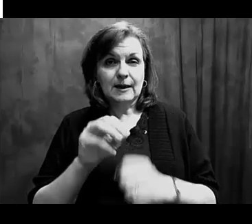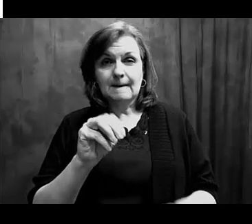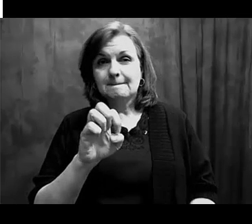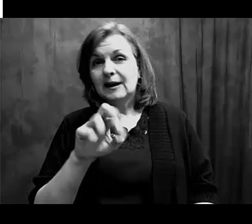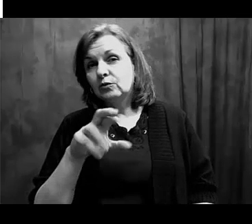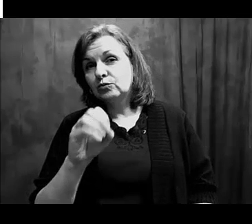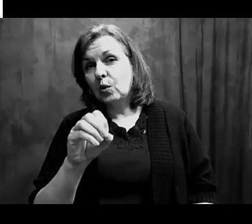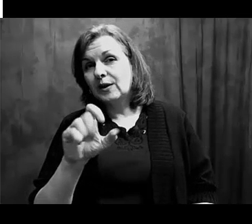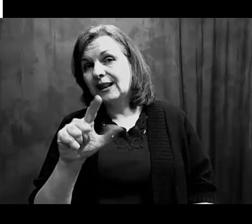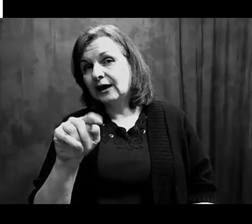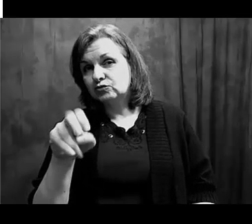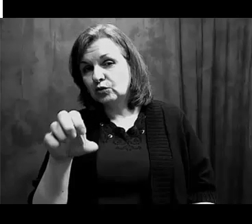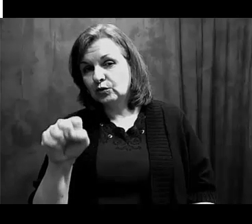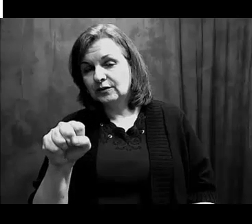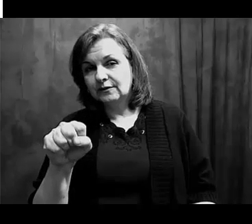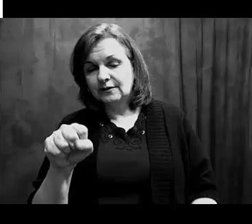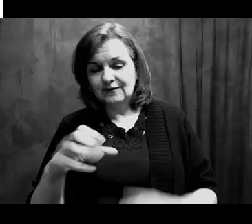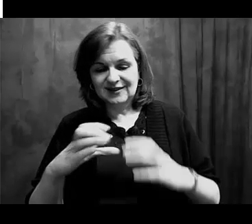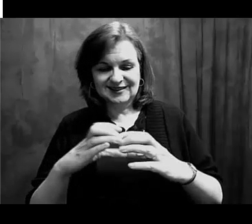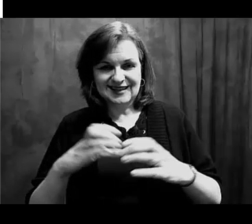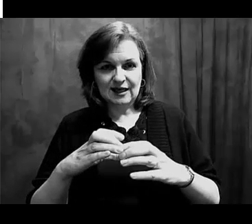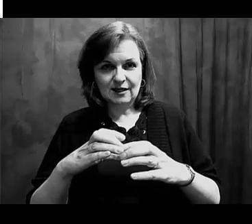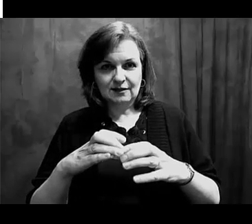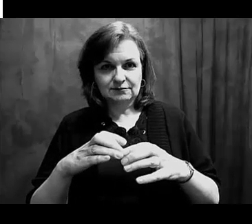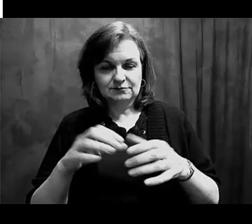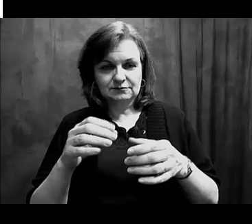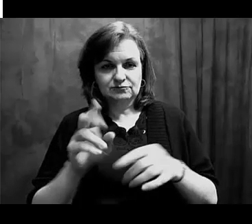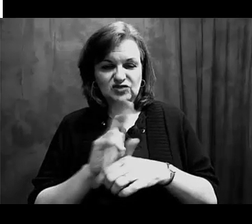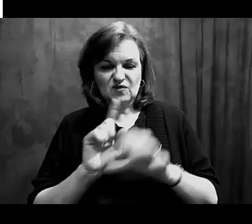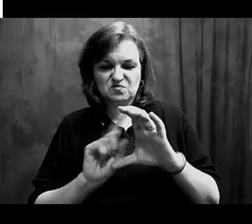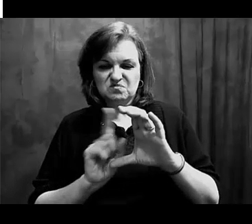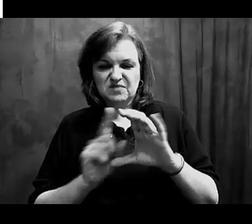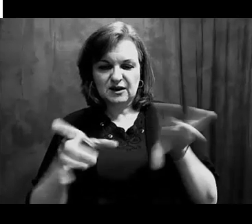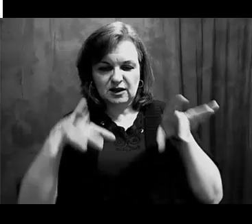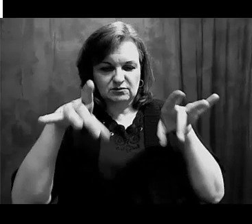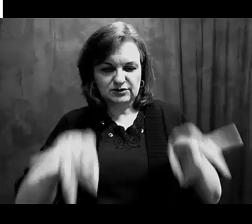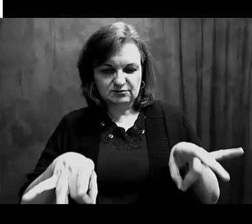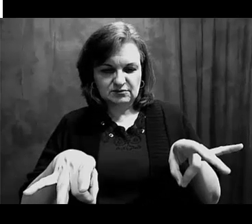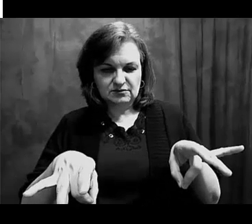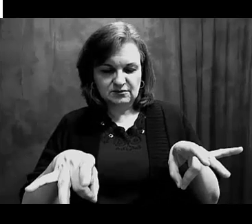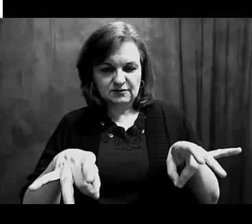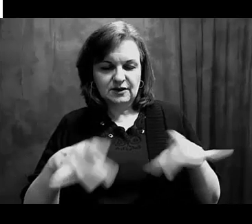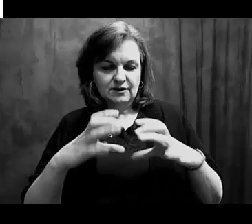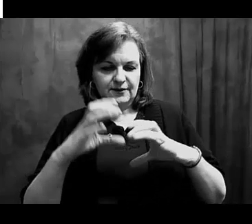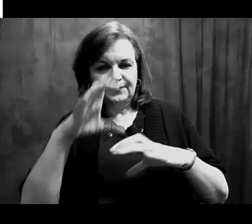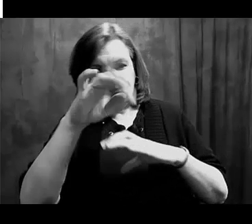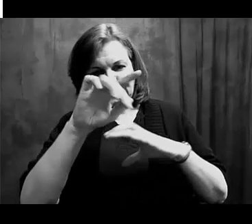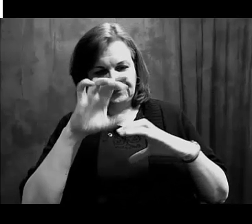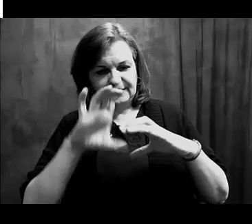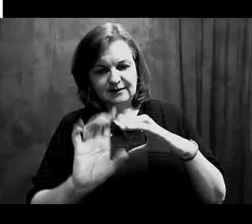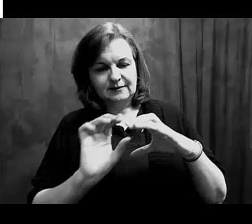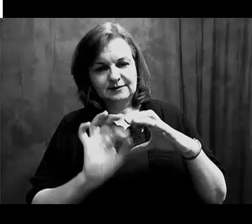on either side of the cell either side of the plasma membrane